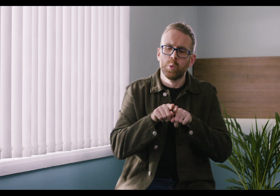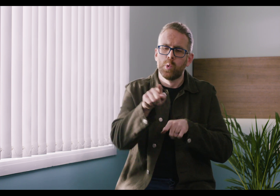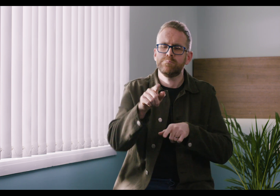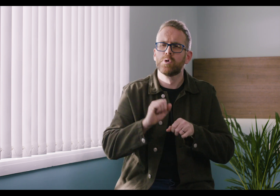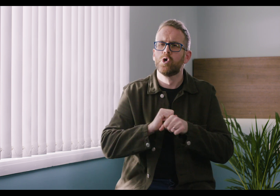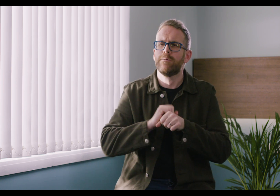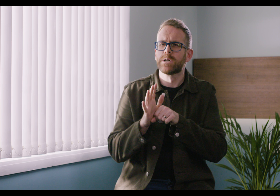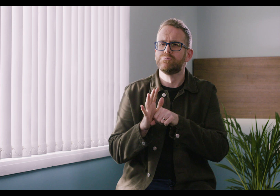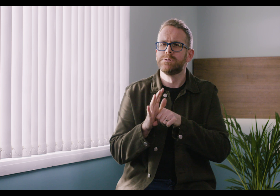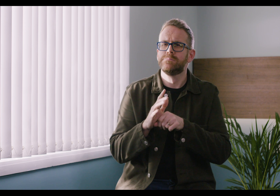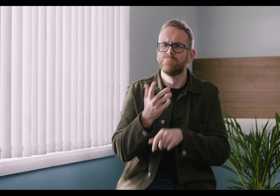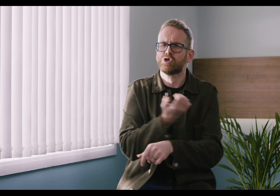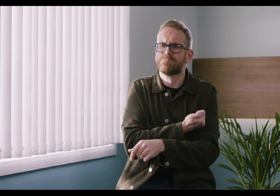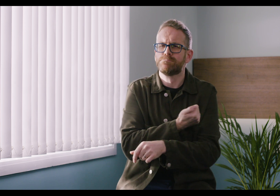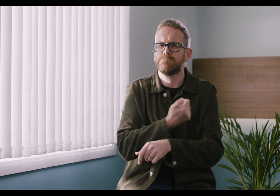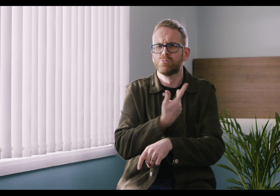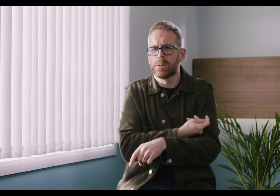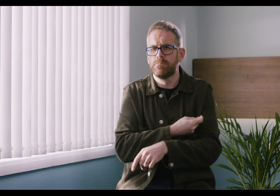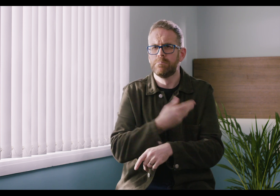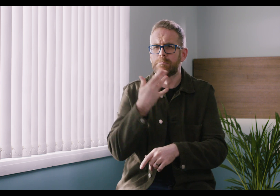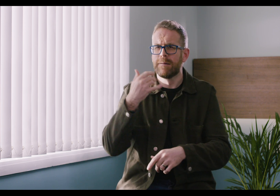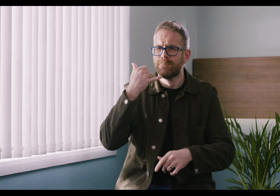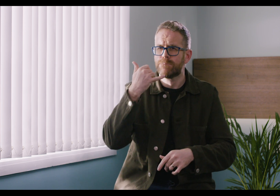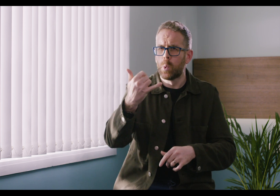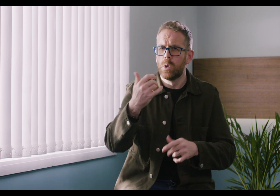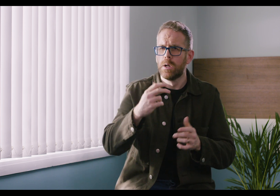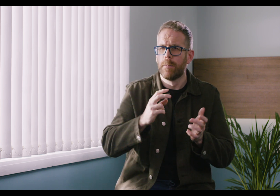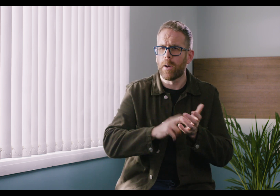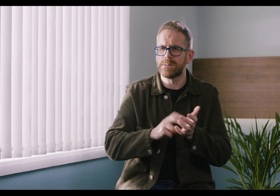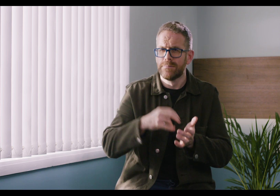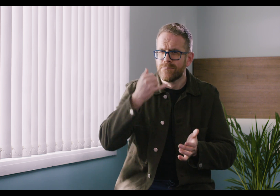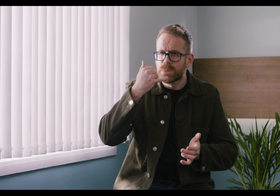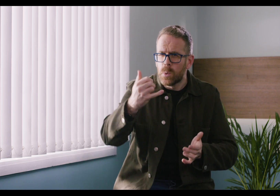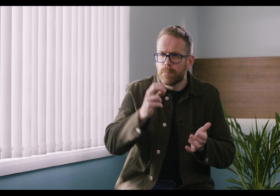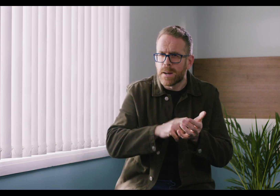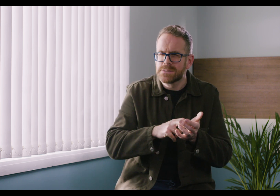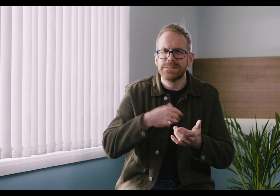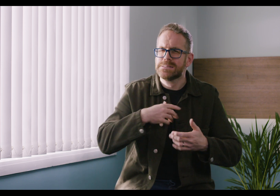For example, during the pandemic if you wanted to book a vaccine, it was by telephone appointment often.